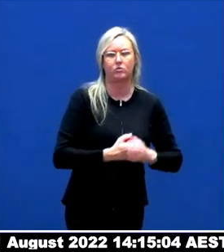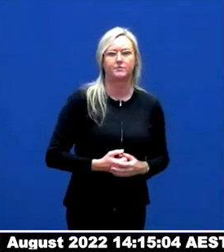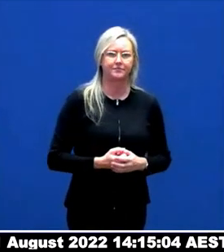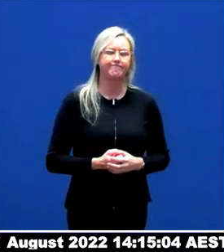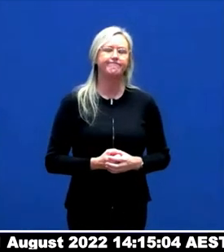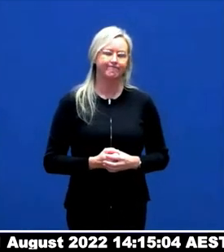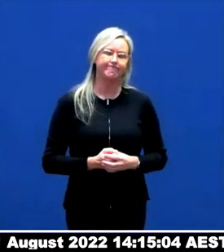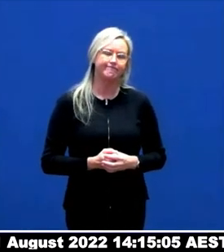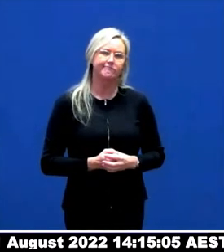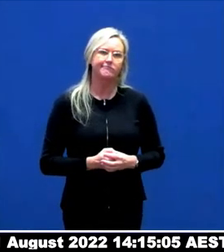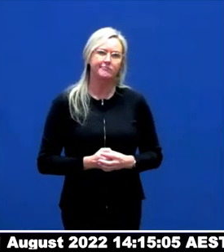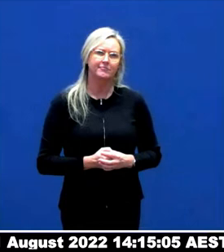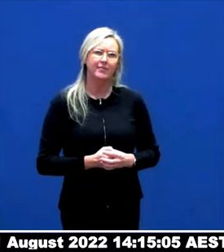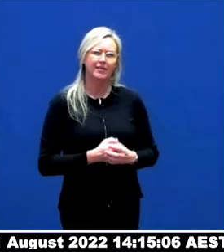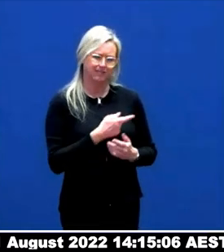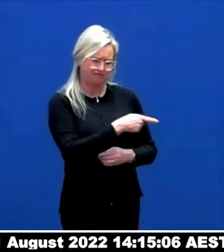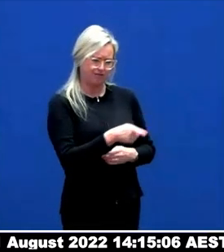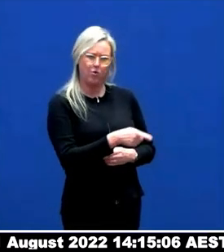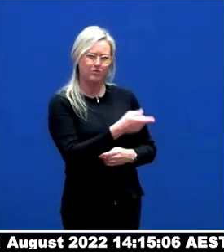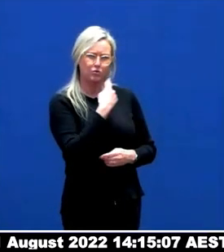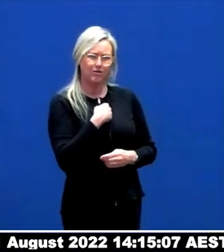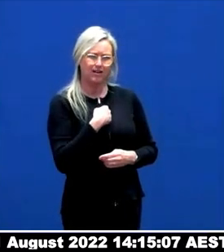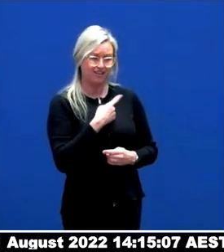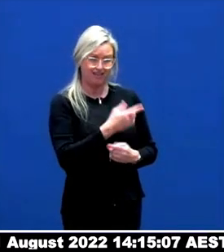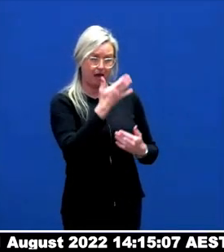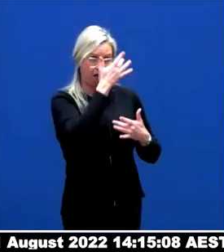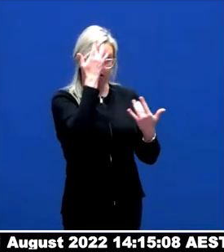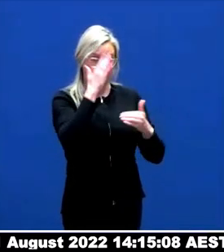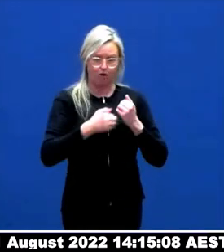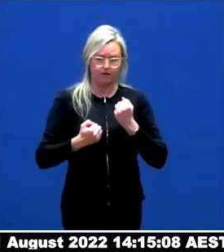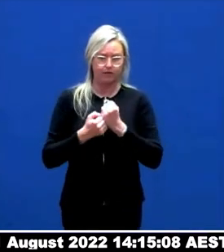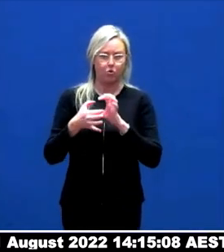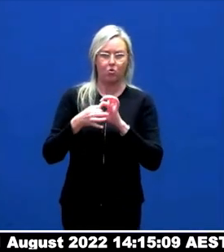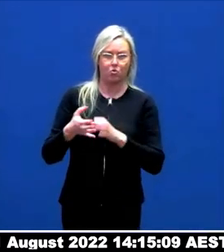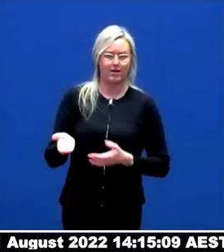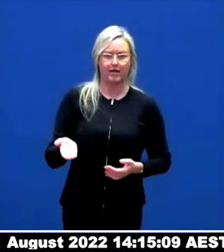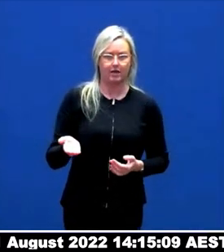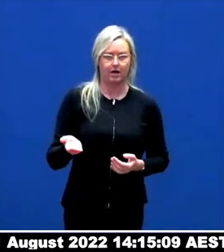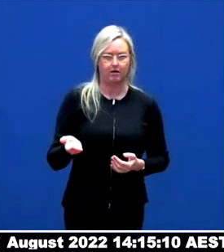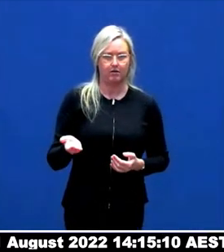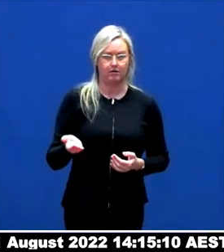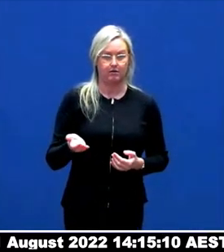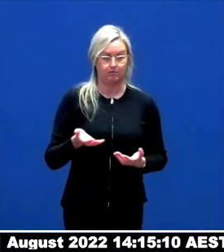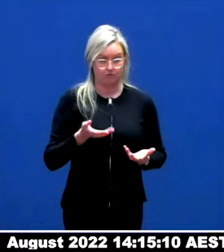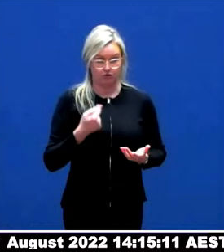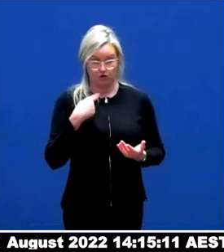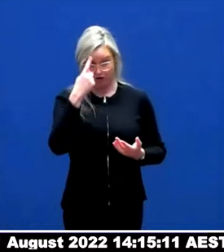their support coordinator can do for them, if we're hearing that evidence, does it suggest there's a problem in that meeting?